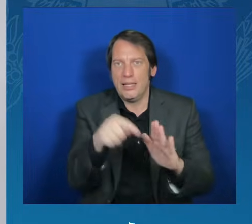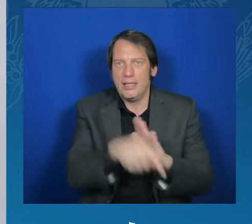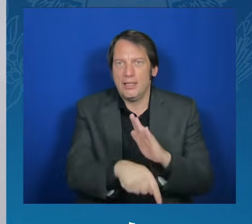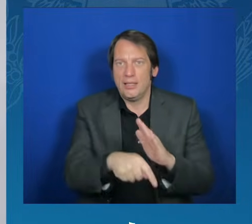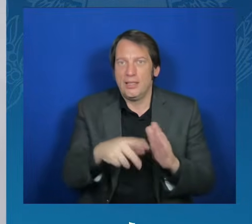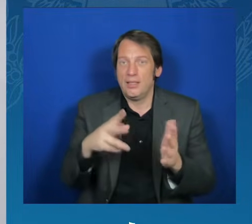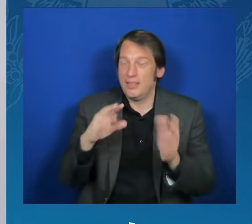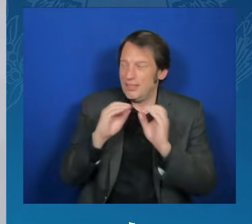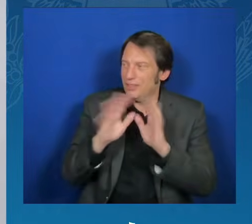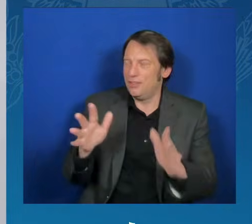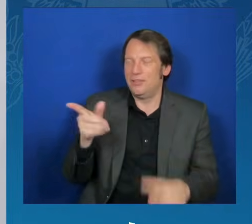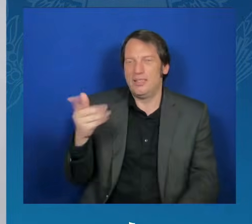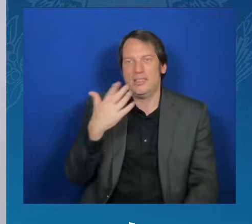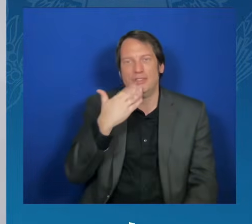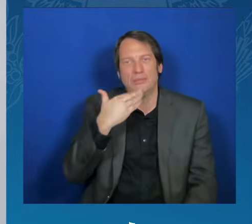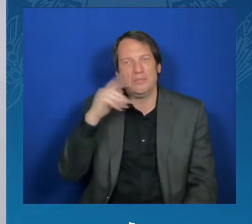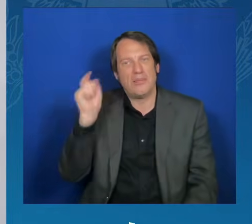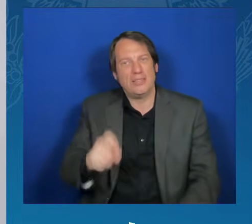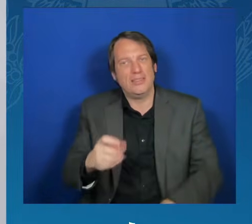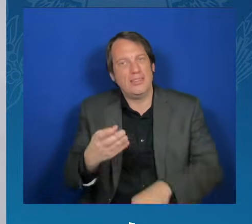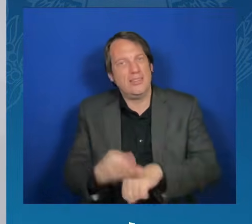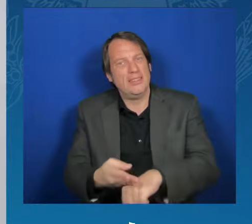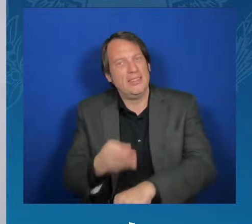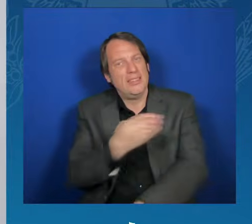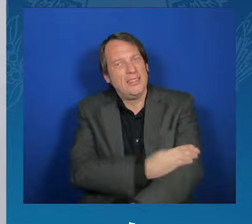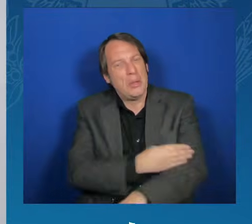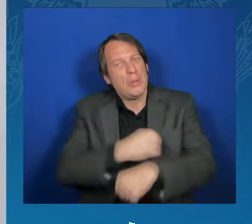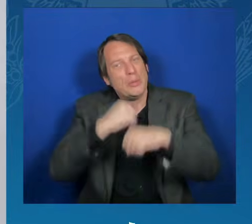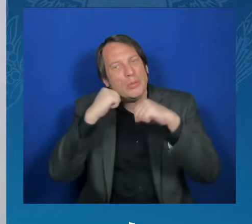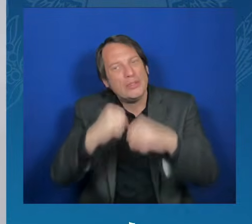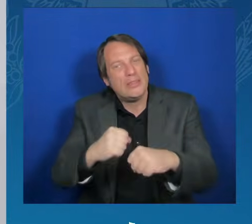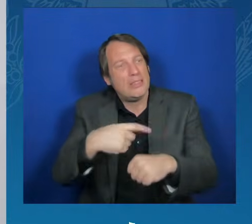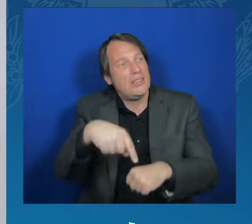We have seen what has been happening in terms of the images